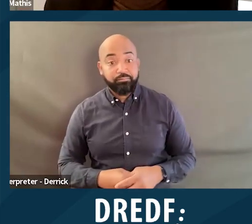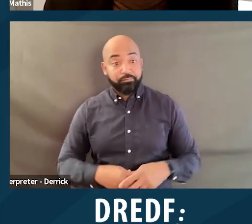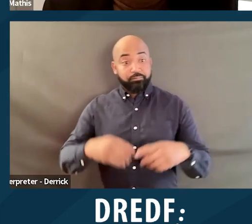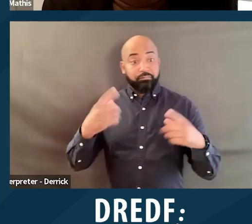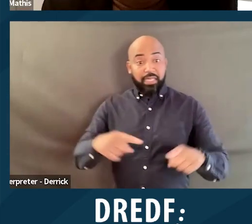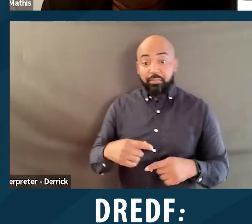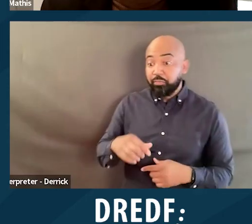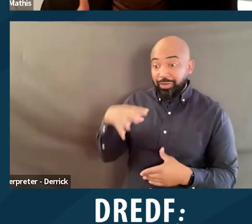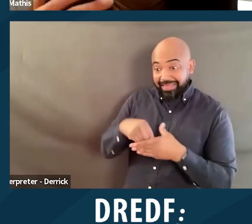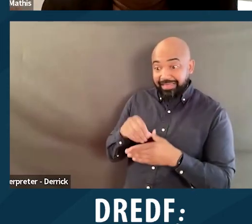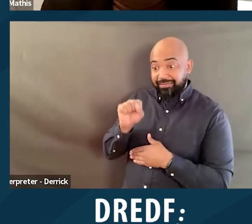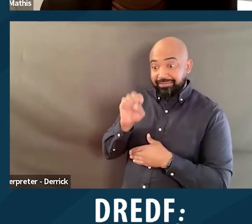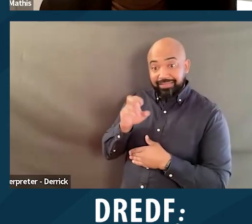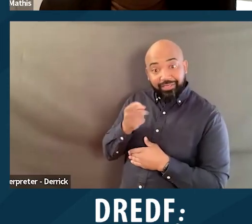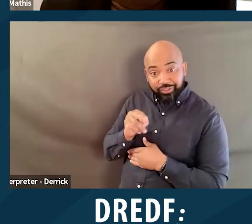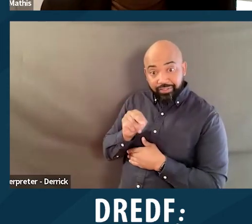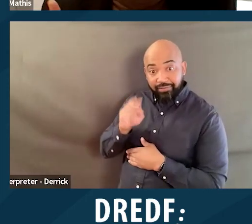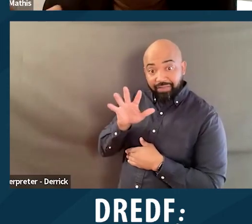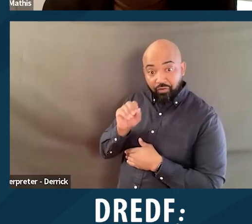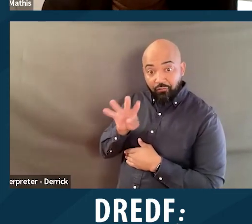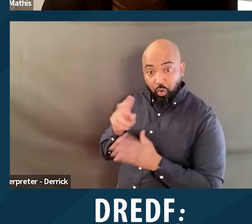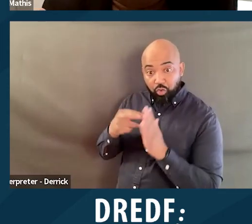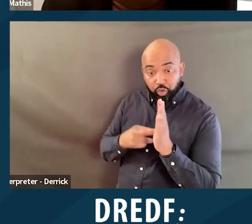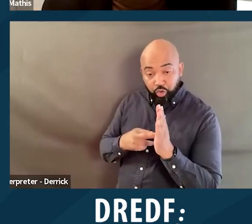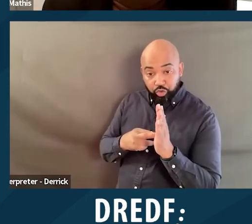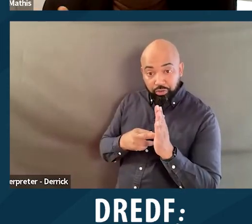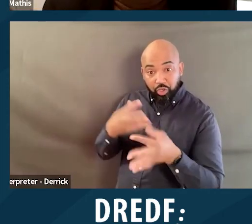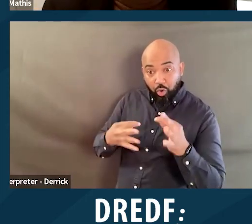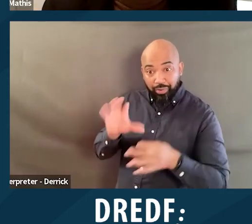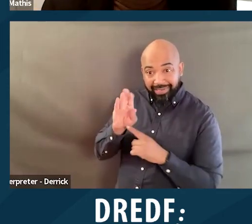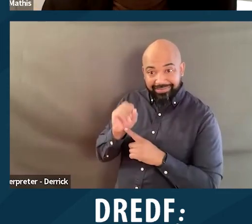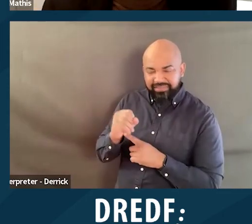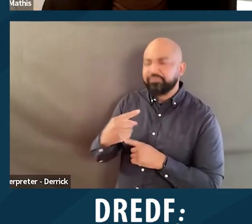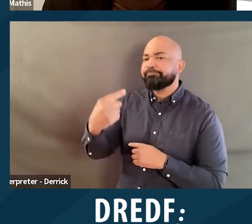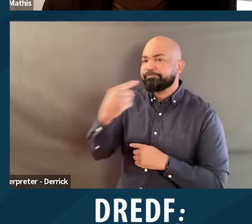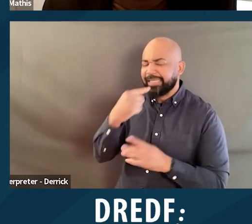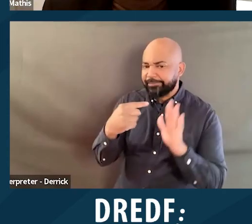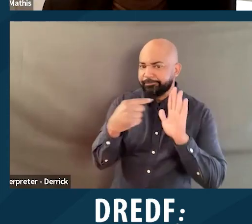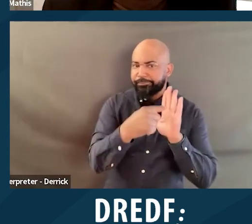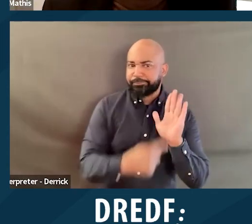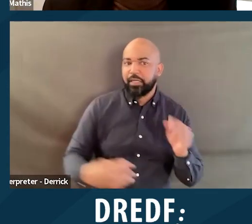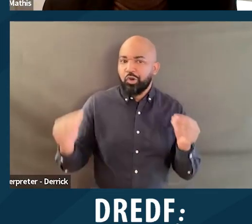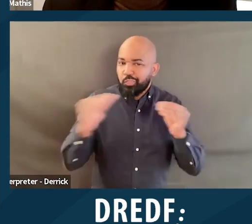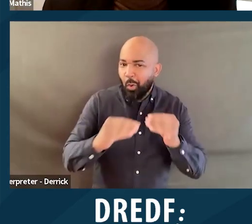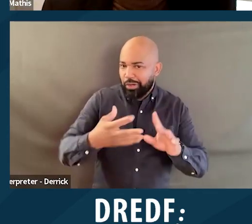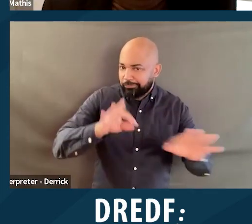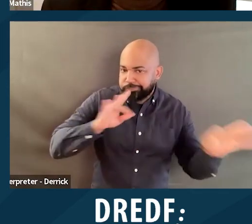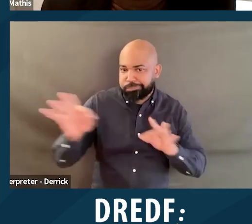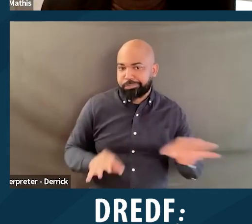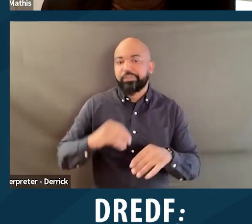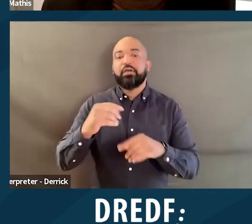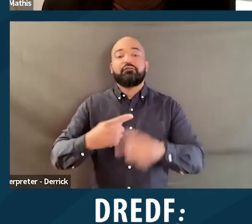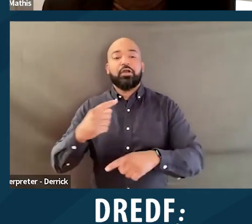law. There are many more details that are in the Section 504 rules that every federal agency has